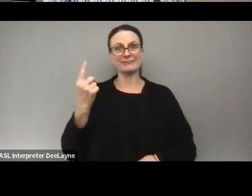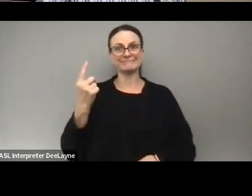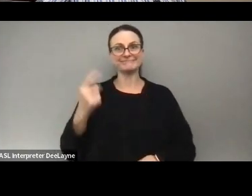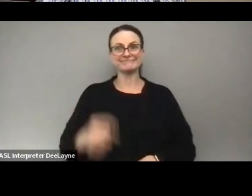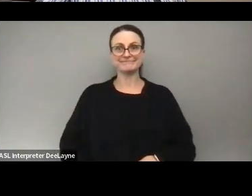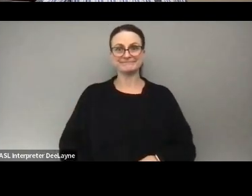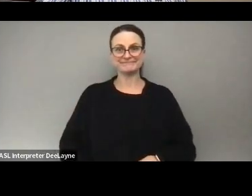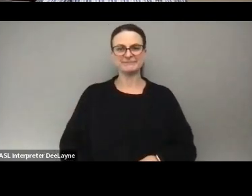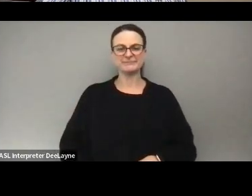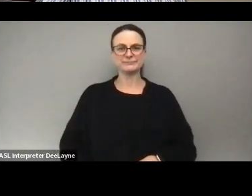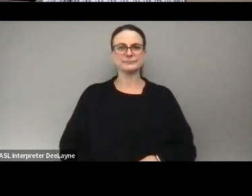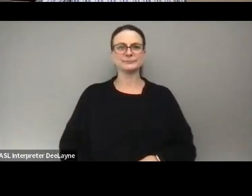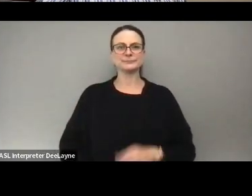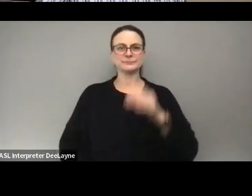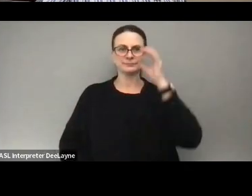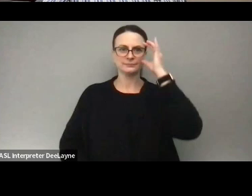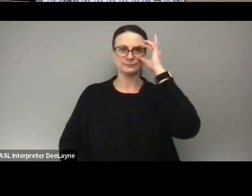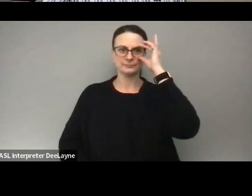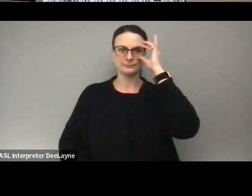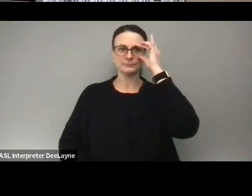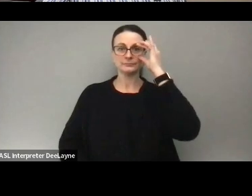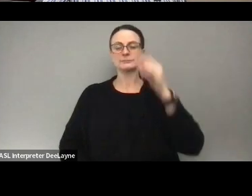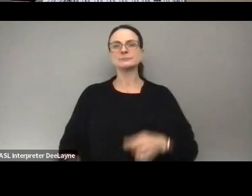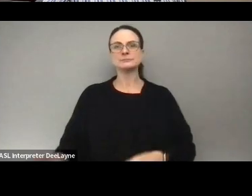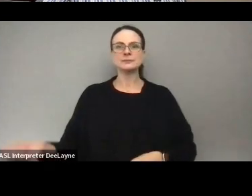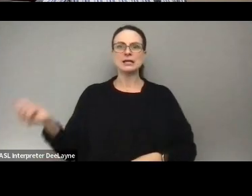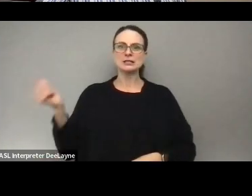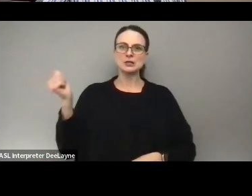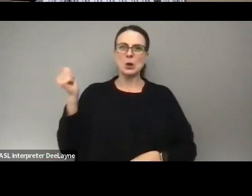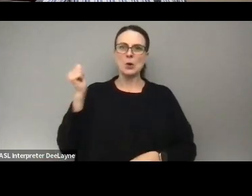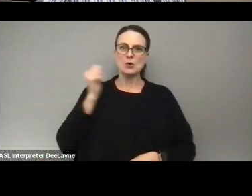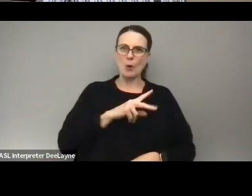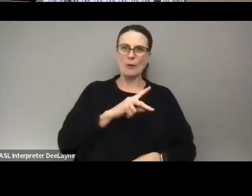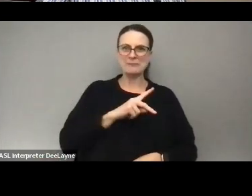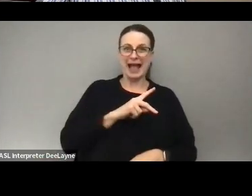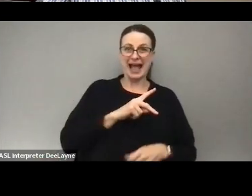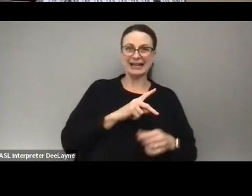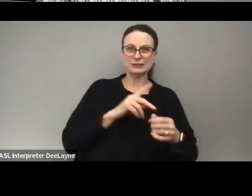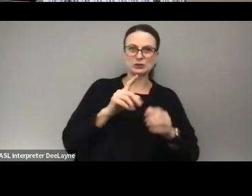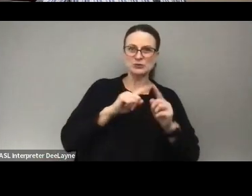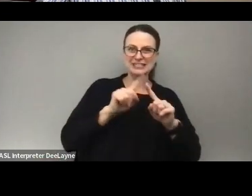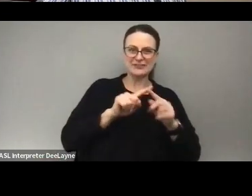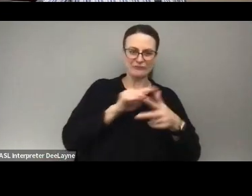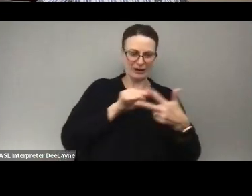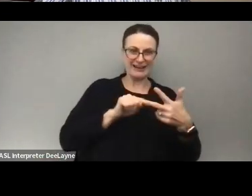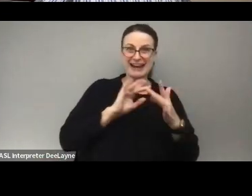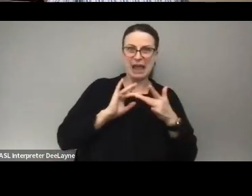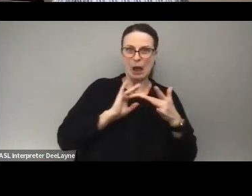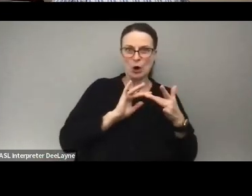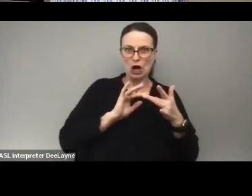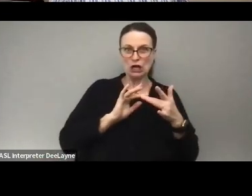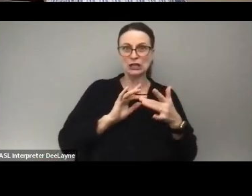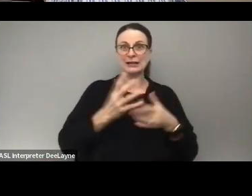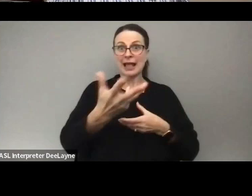So, going back to the networks of the brain, engagement is directly correlated